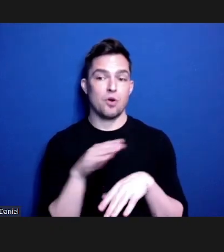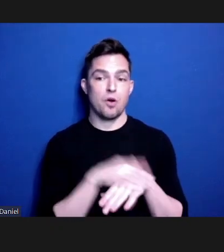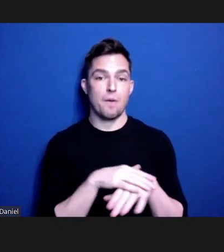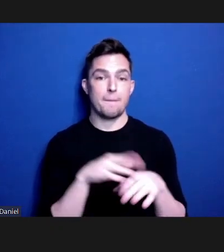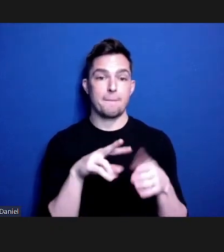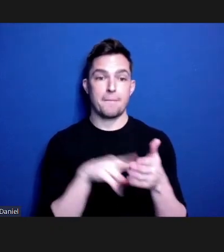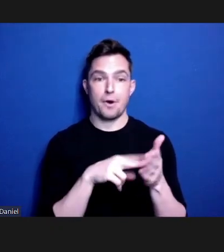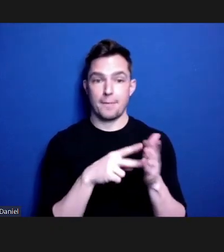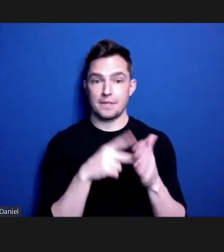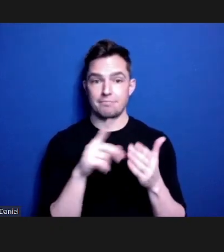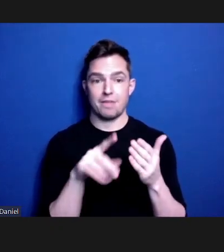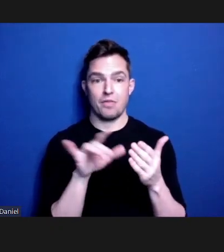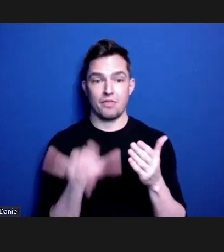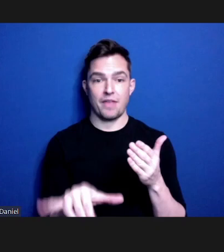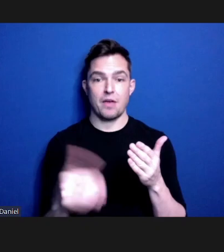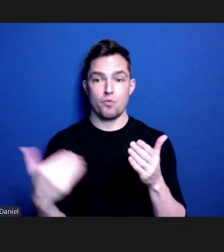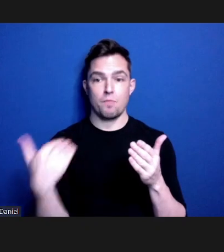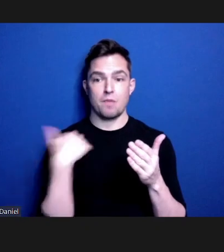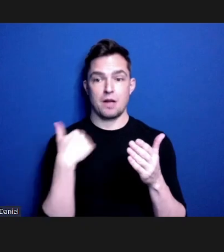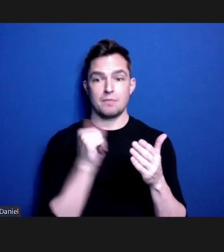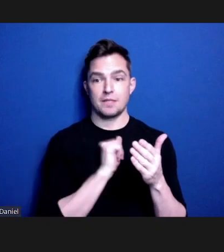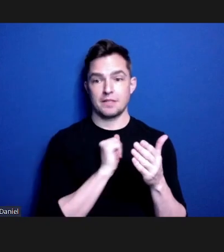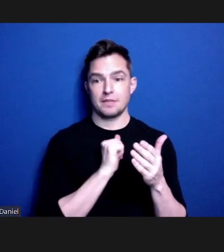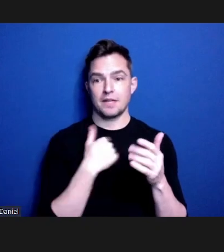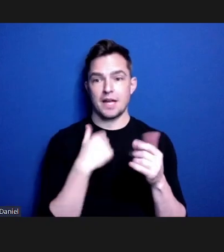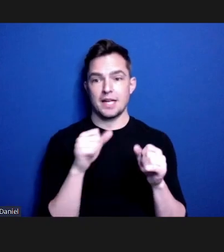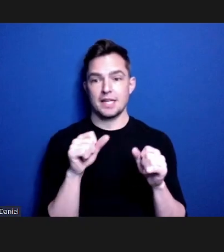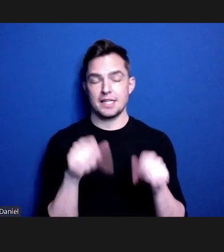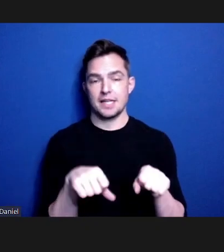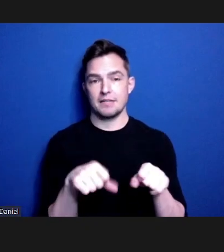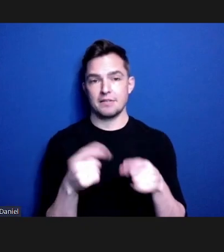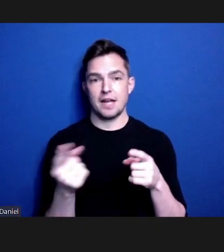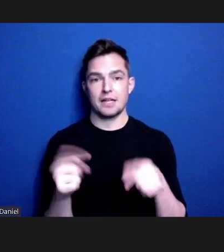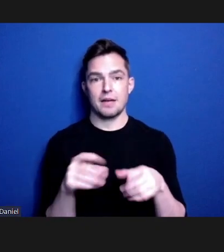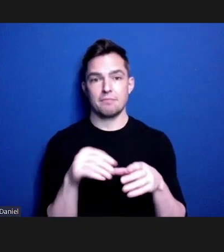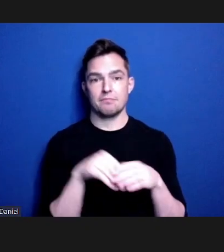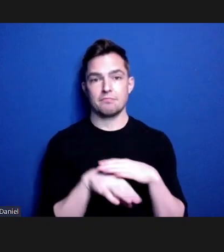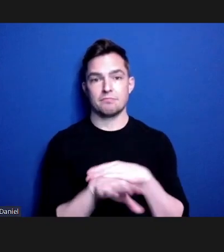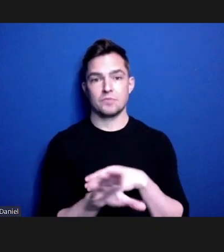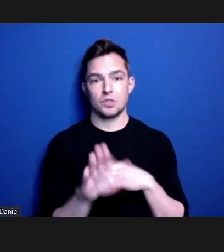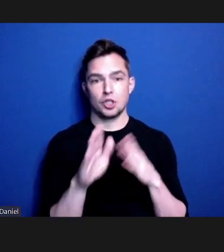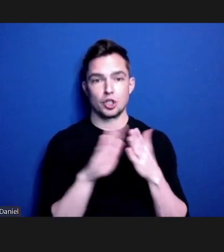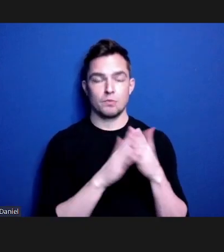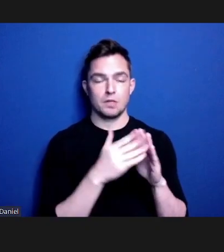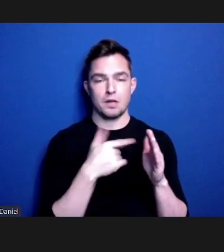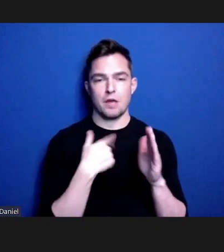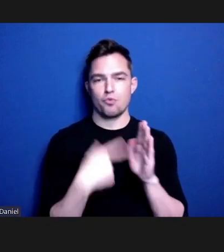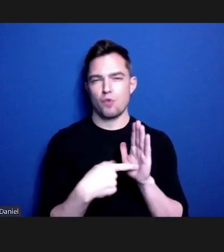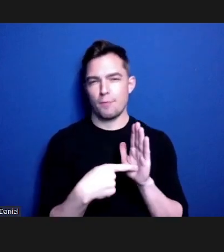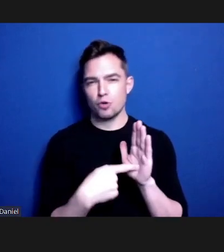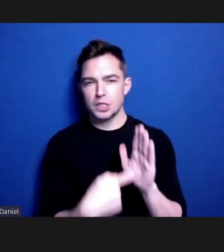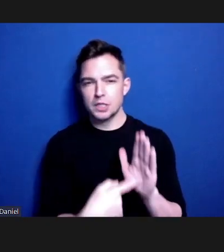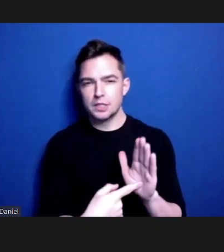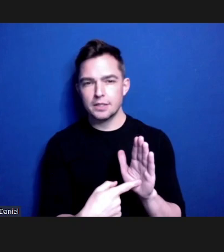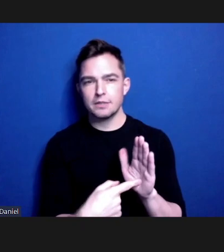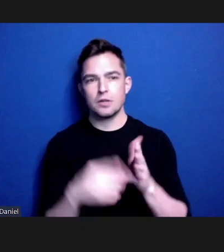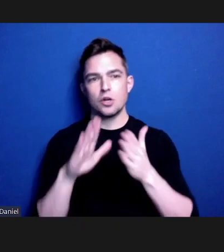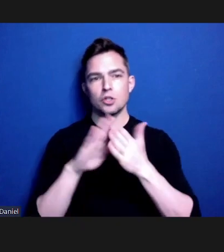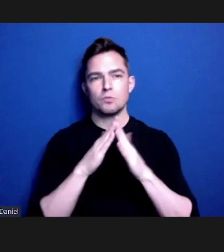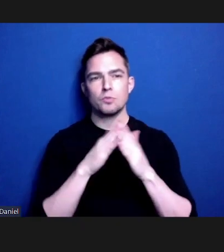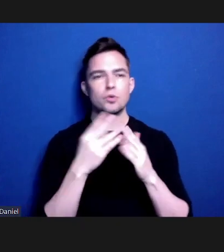reminding myself that I come from community, you know, I'm representing community voices,